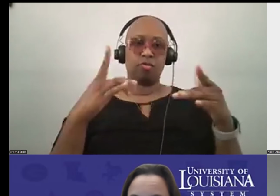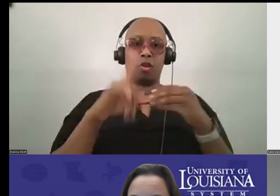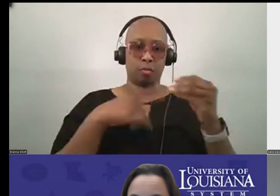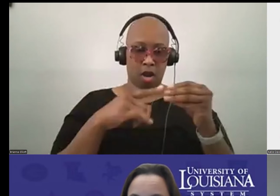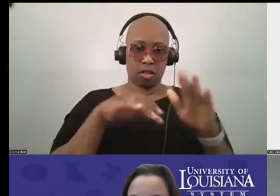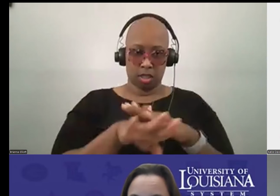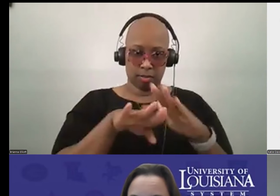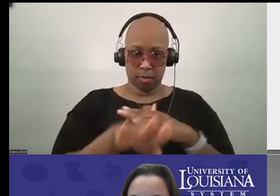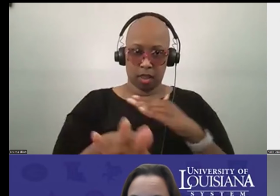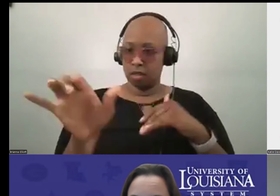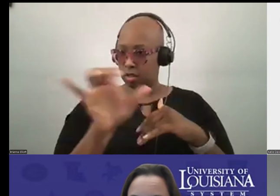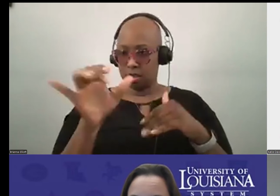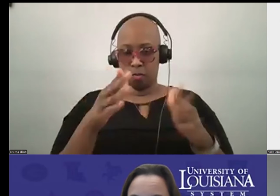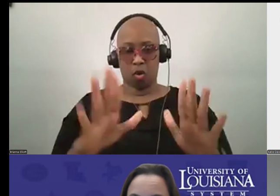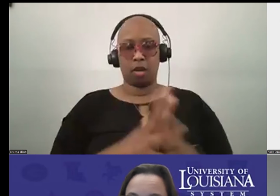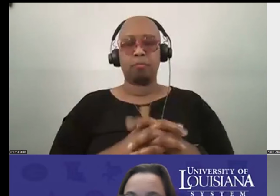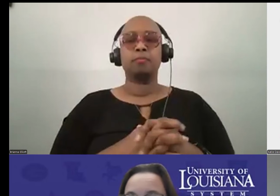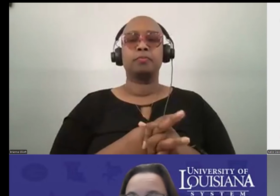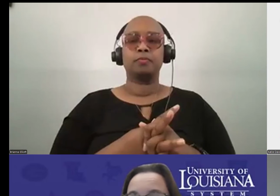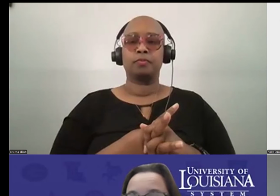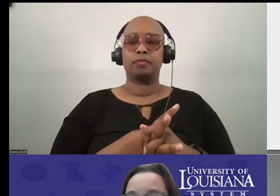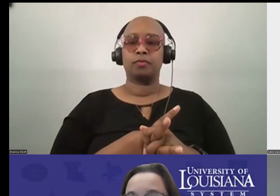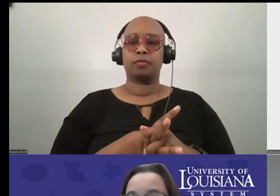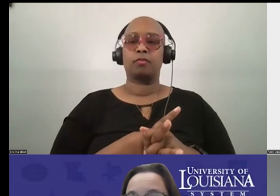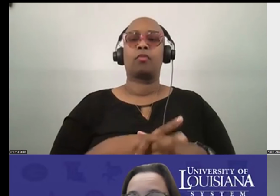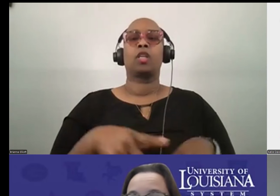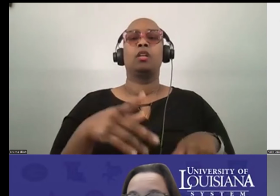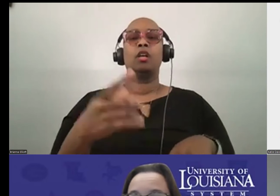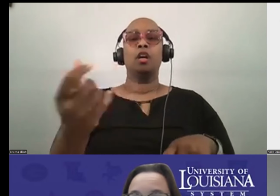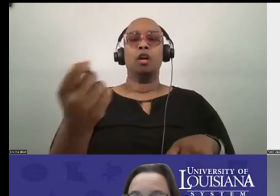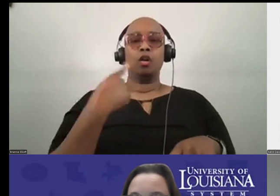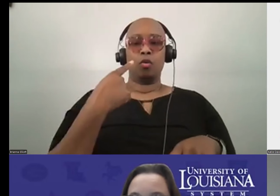All right, we had a question in the chat that says, "Do our internal staff only documents